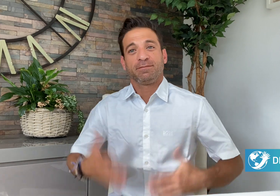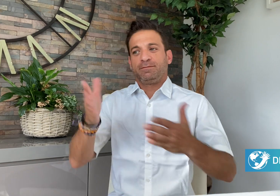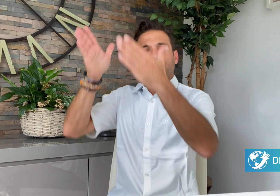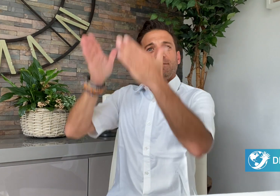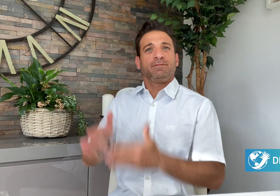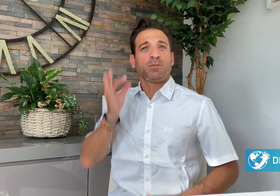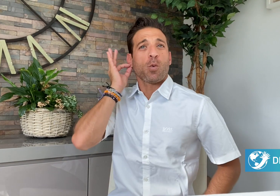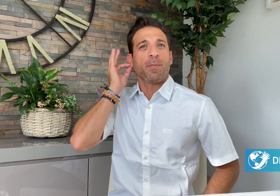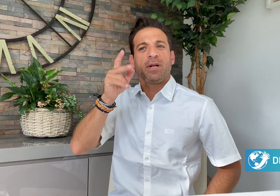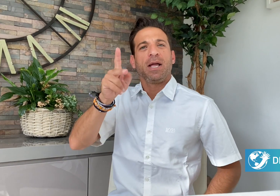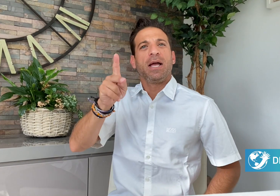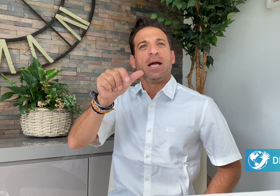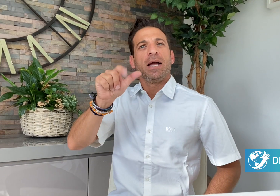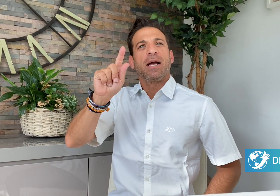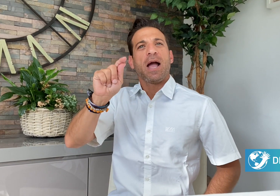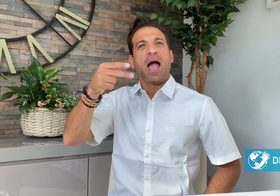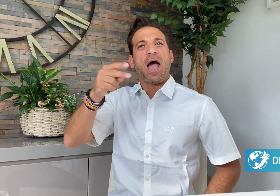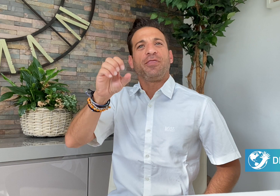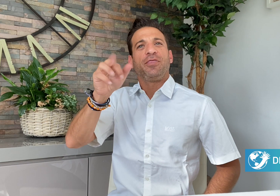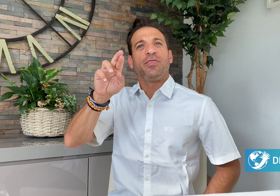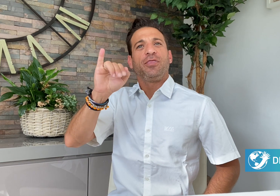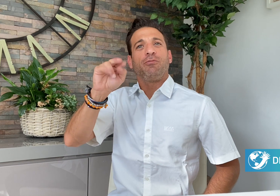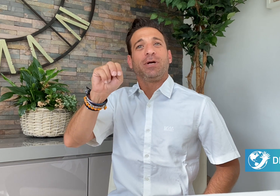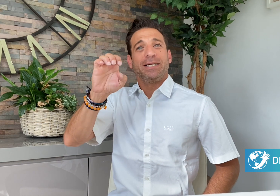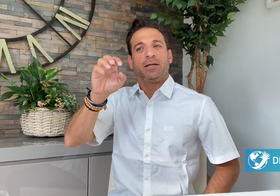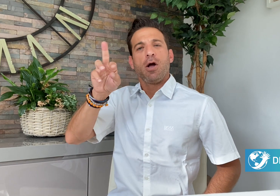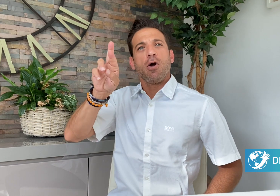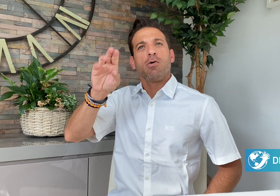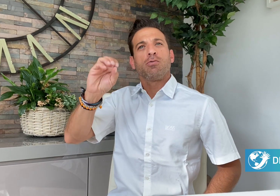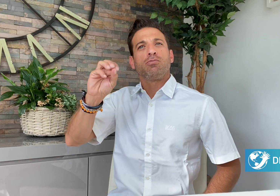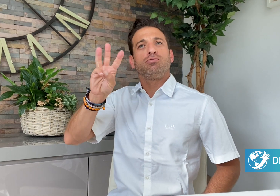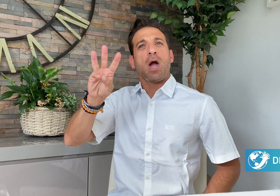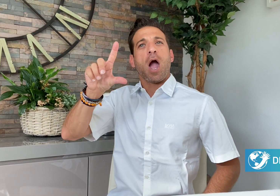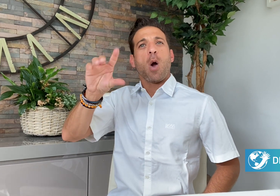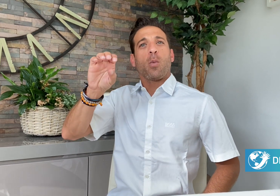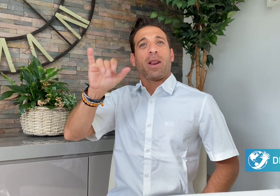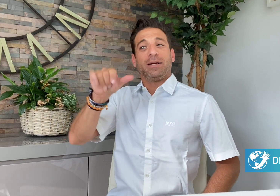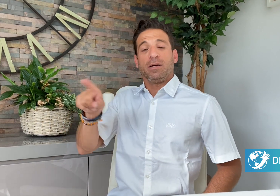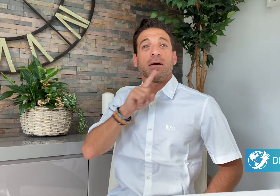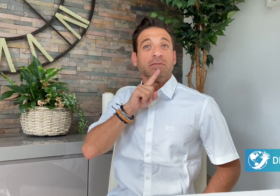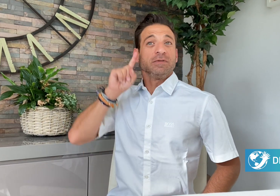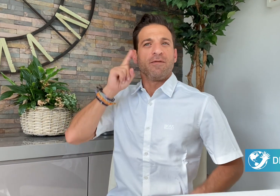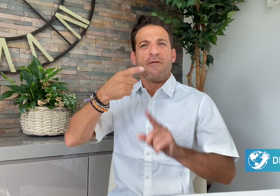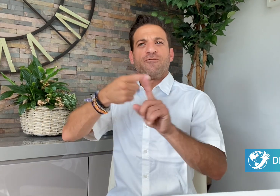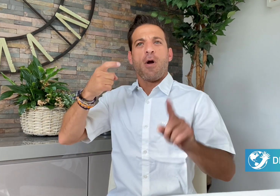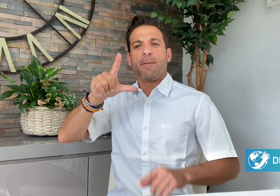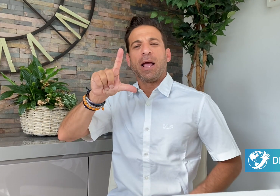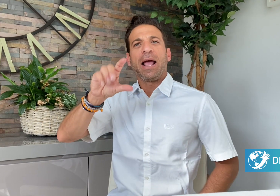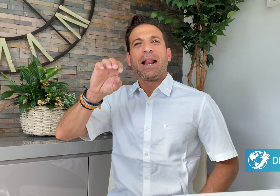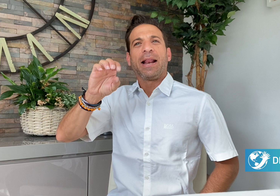Katherine Rowley, a Deaf woman from Leeds, United Kingdom has filed